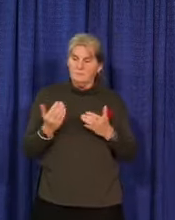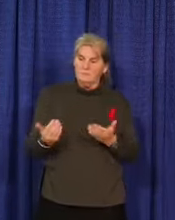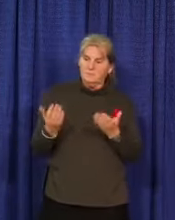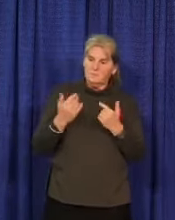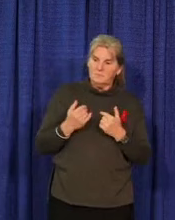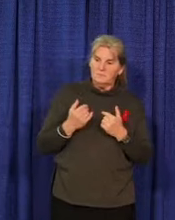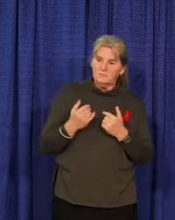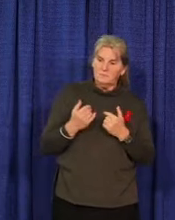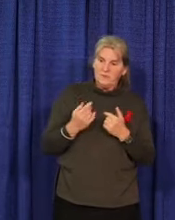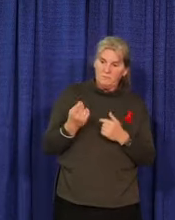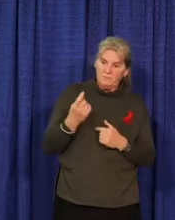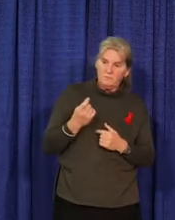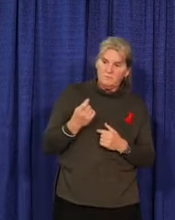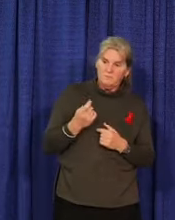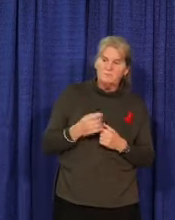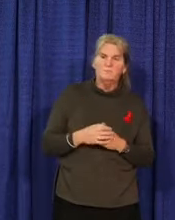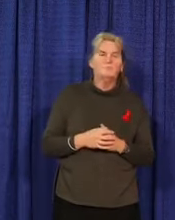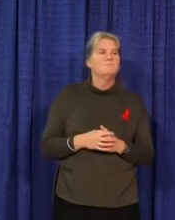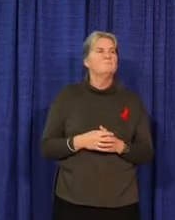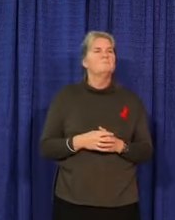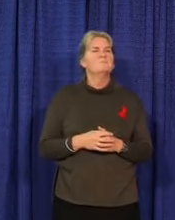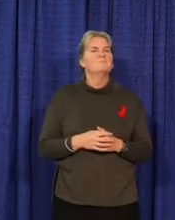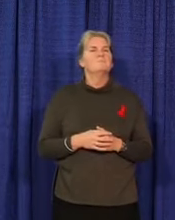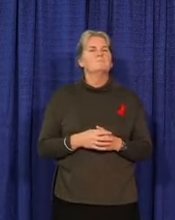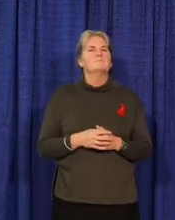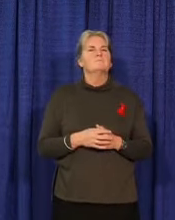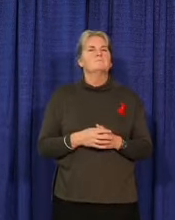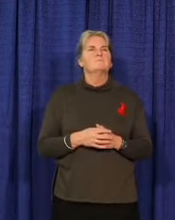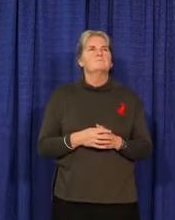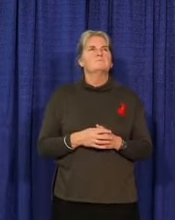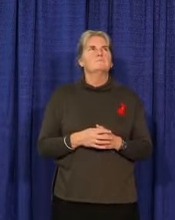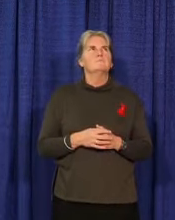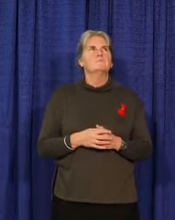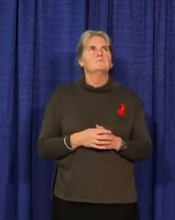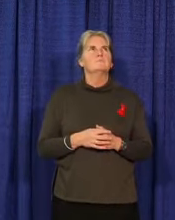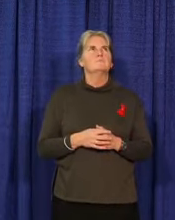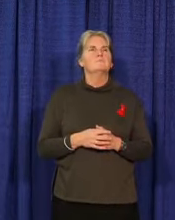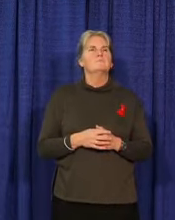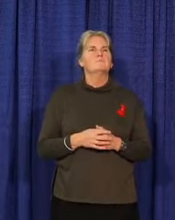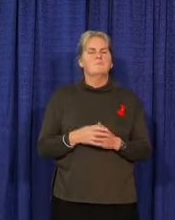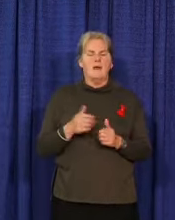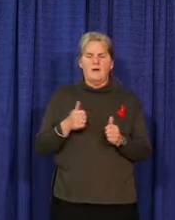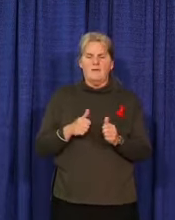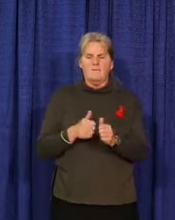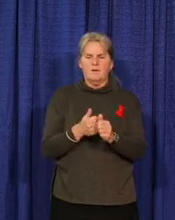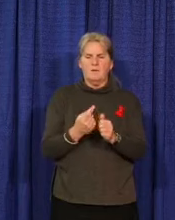Pat: Sorry. Go-ahead, please. Reporter: I guess my